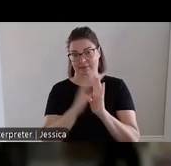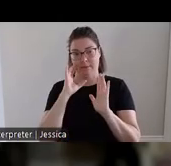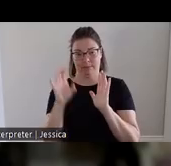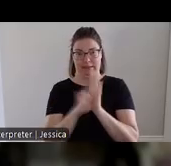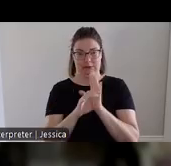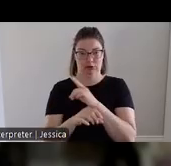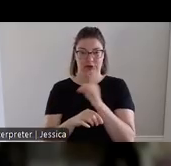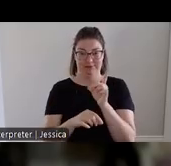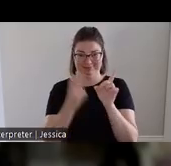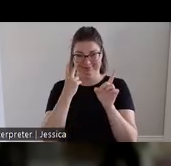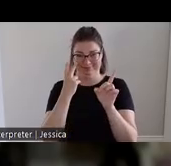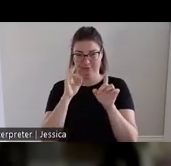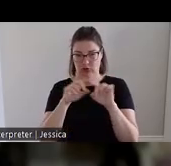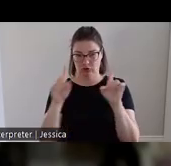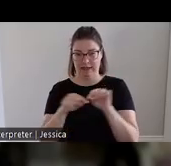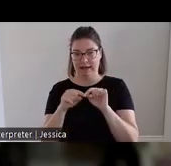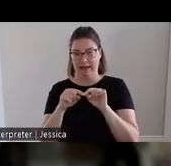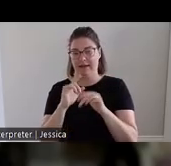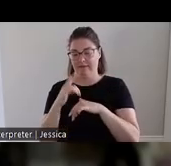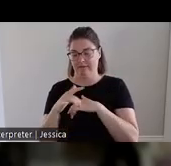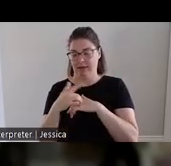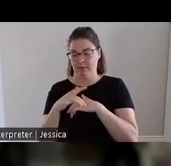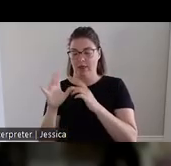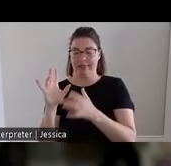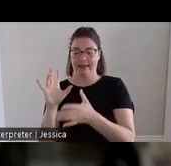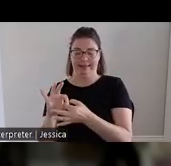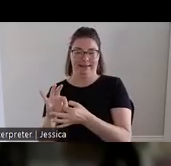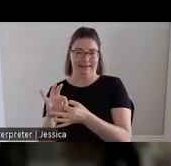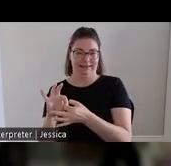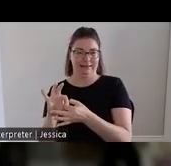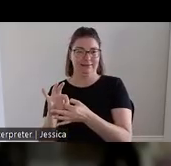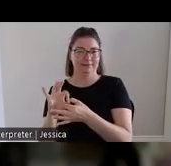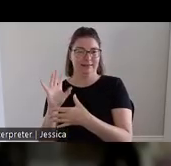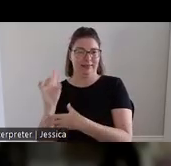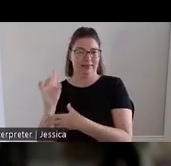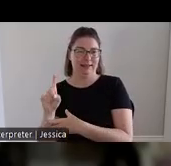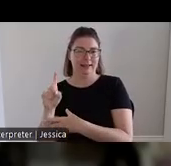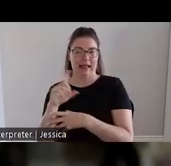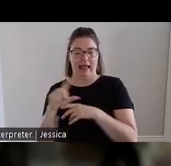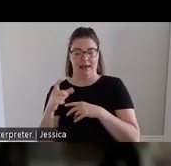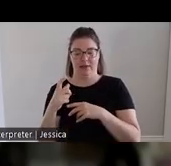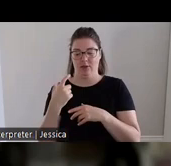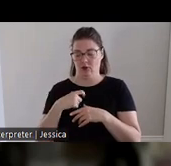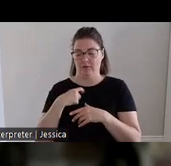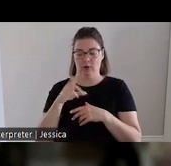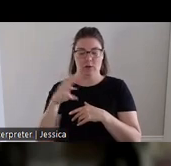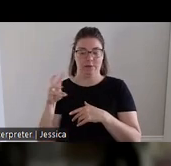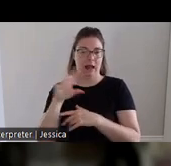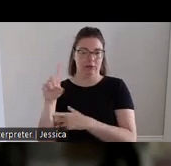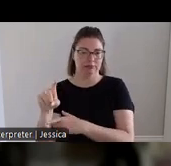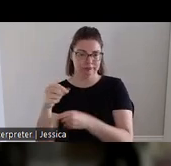It's available at the link and our slides are available from the conference website with an